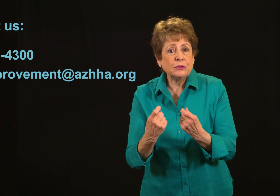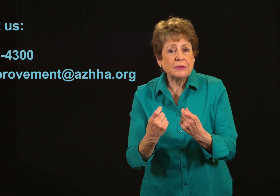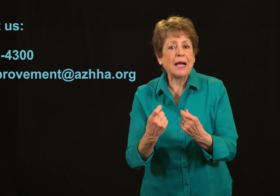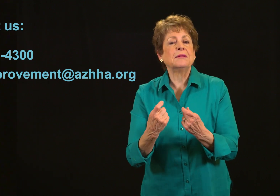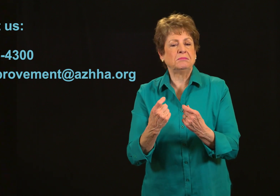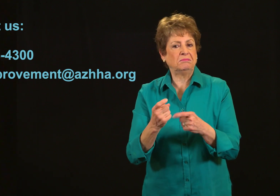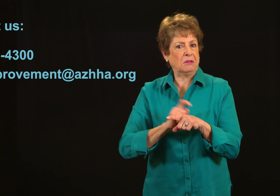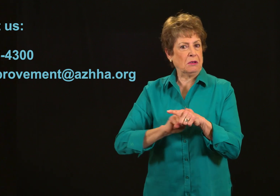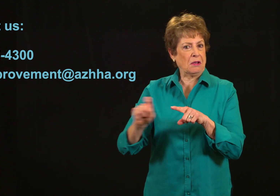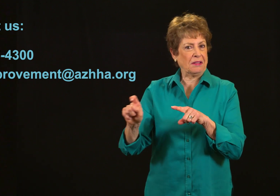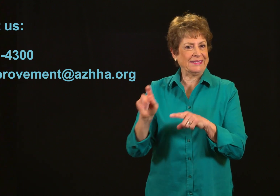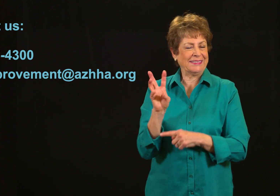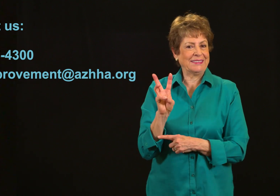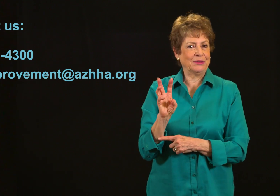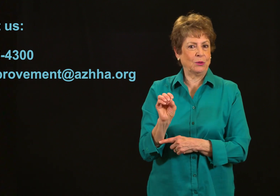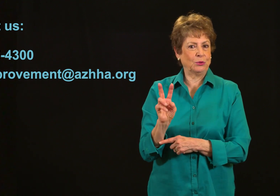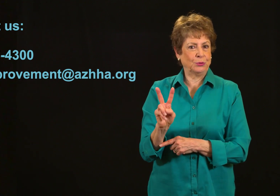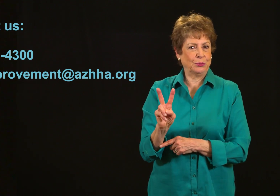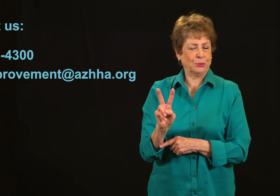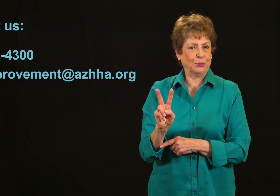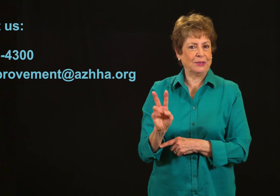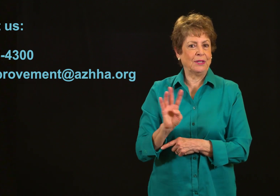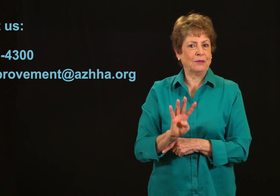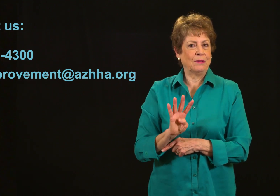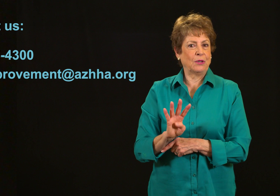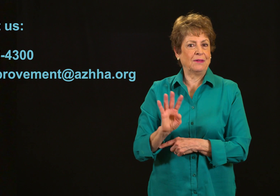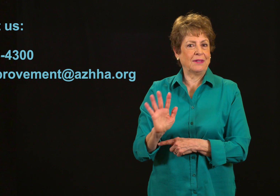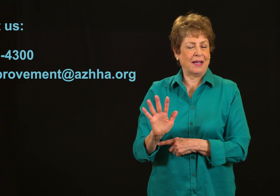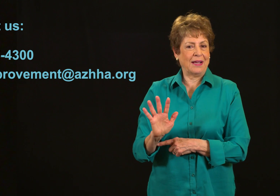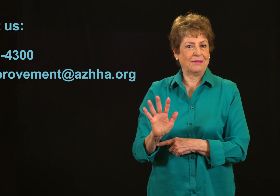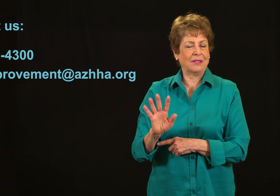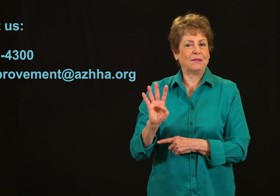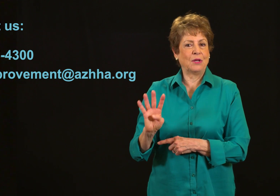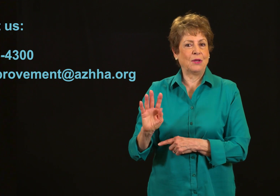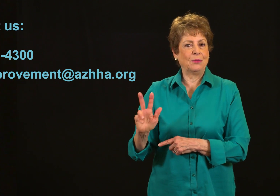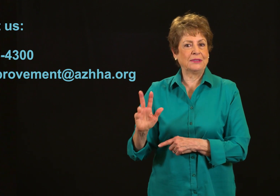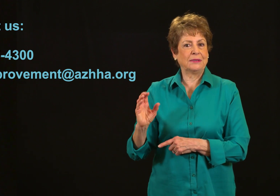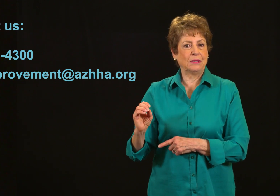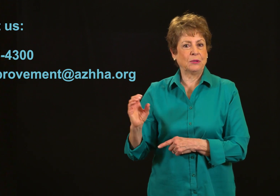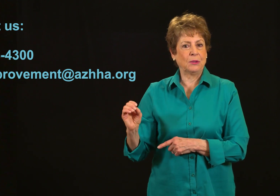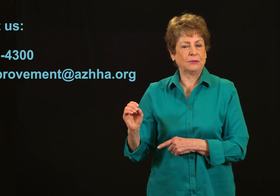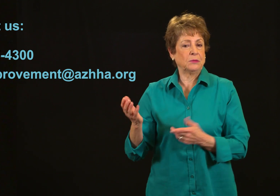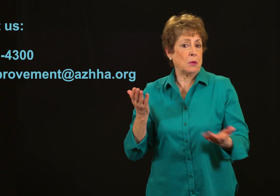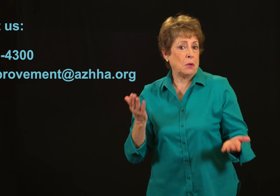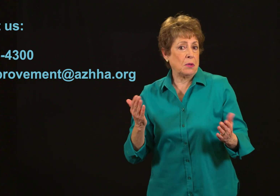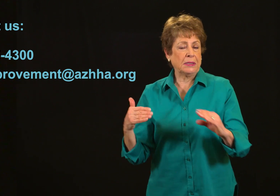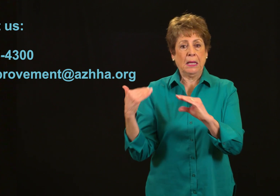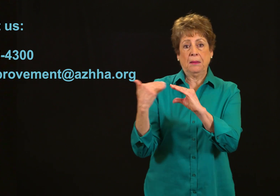602-445-4300 or email